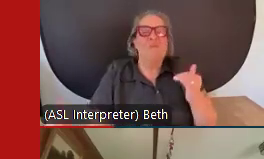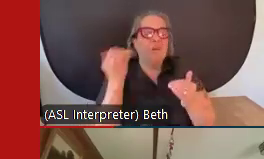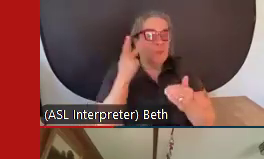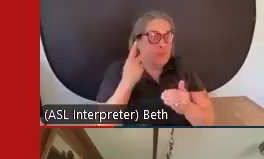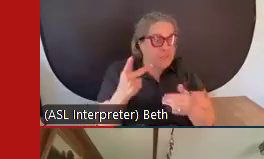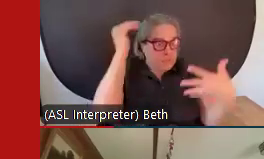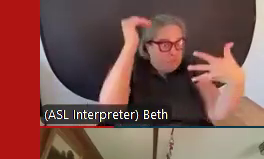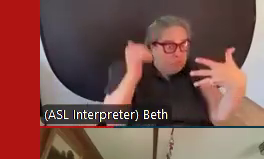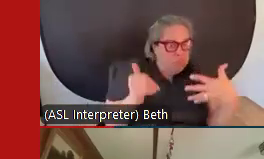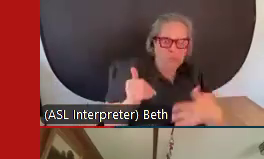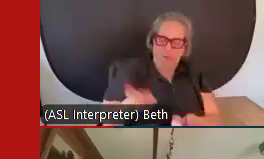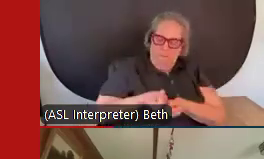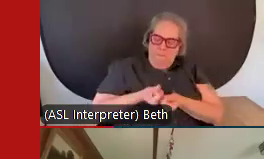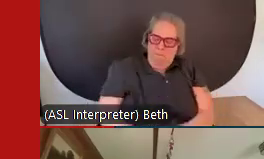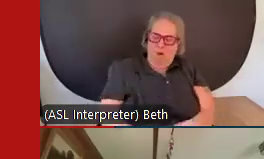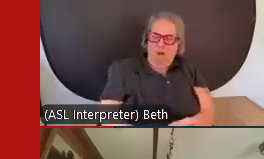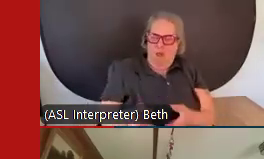Burnout can manifest itself.